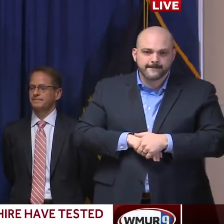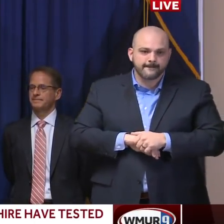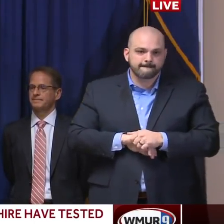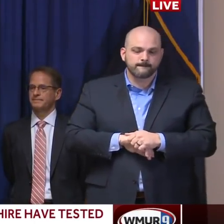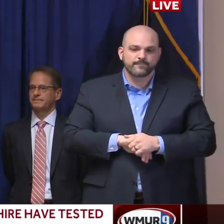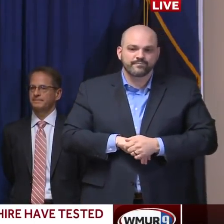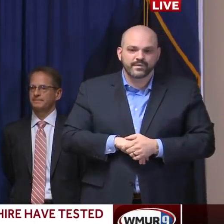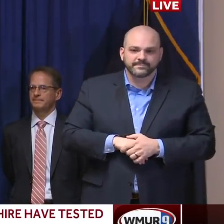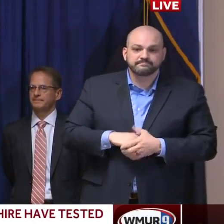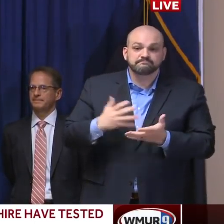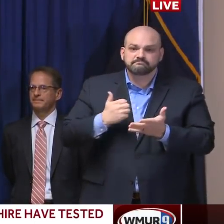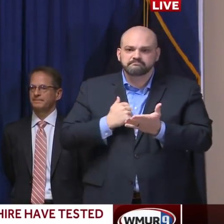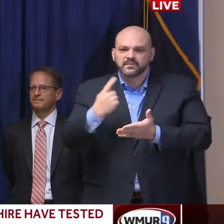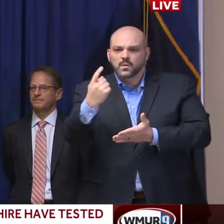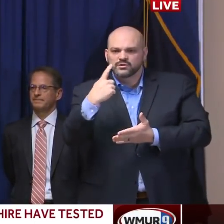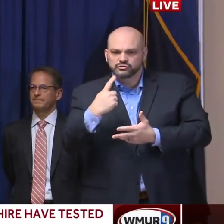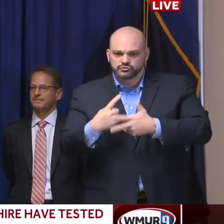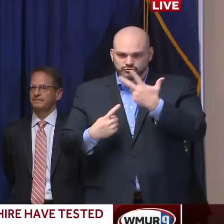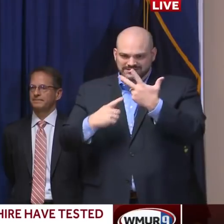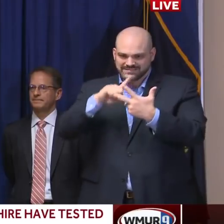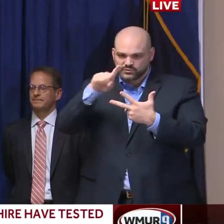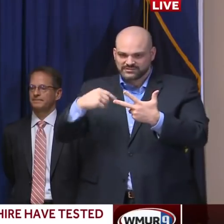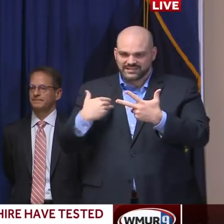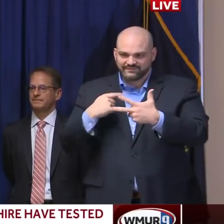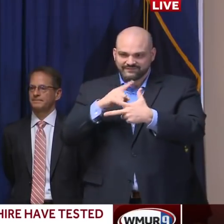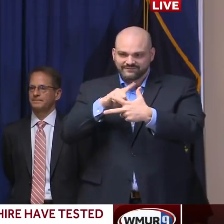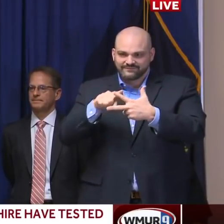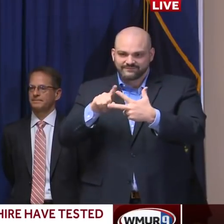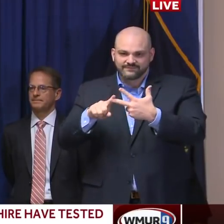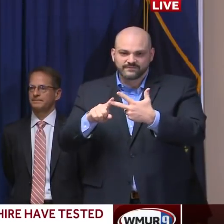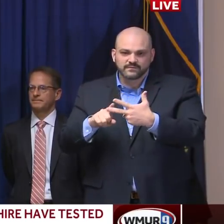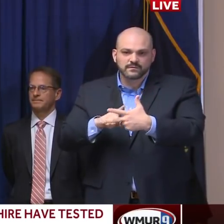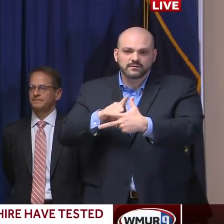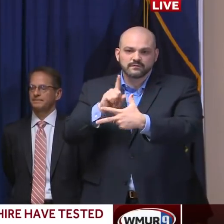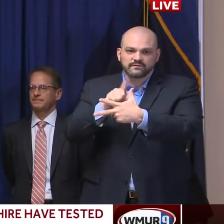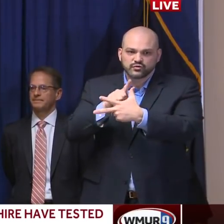THANKS. I’M SORRY.